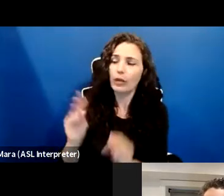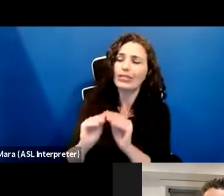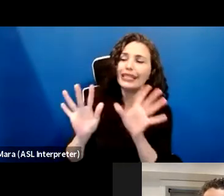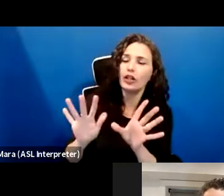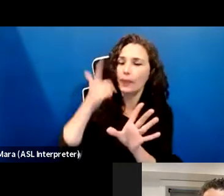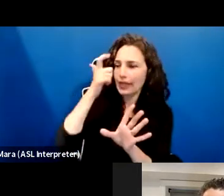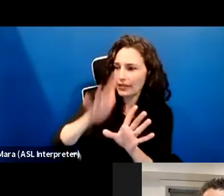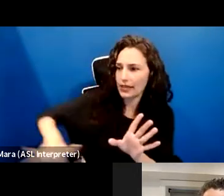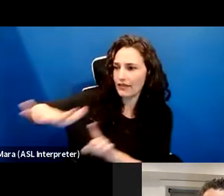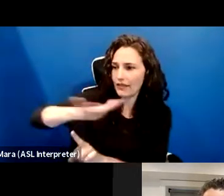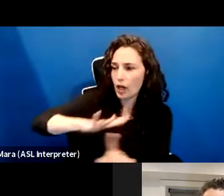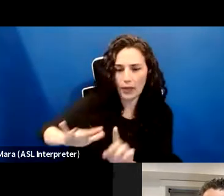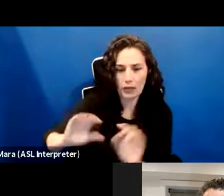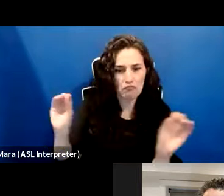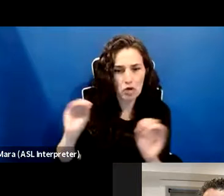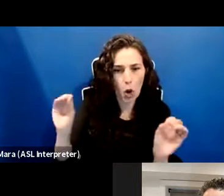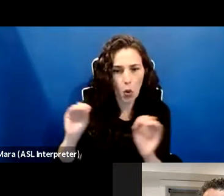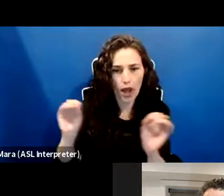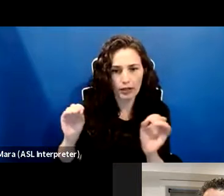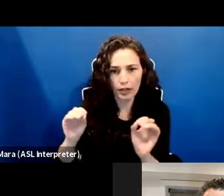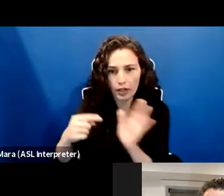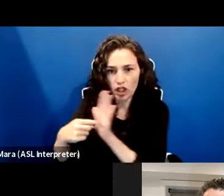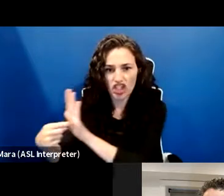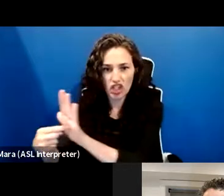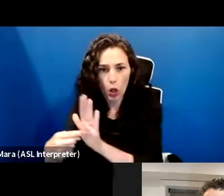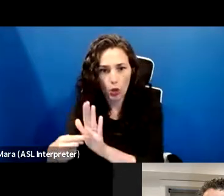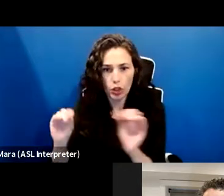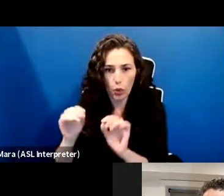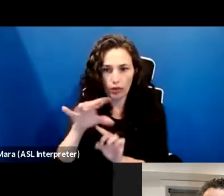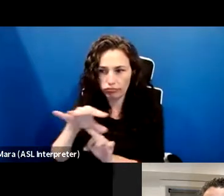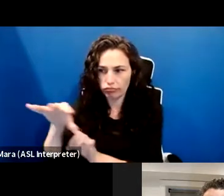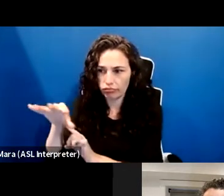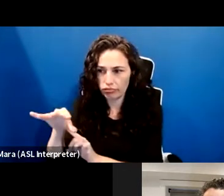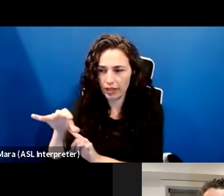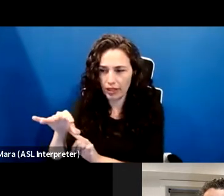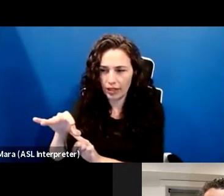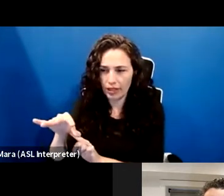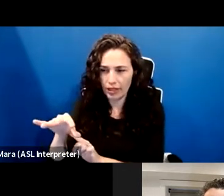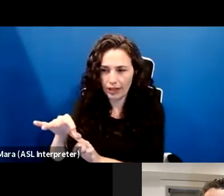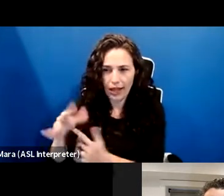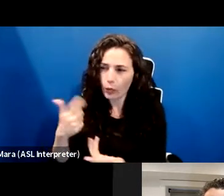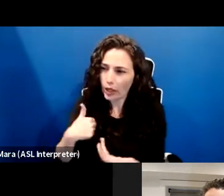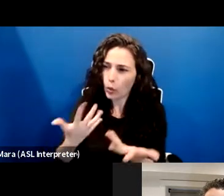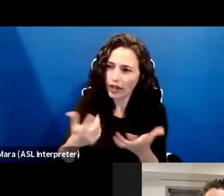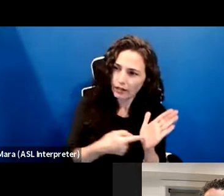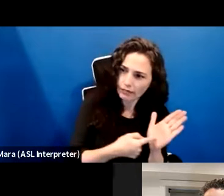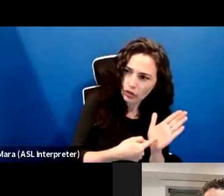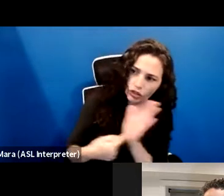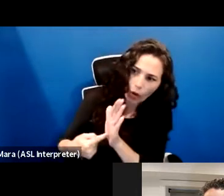there are certain things in this environment that nobody showed in a certain way. And we wanted to expose this point of view of the doctors